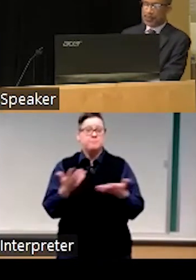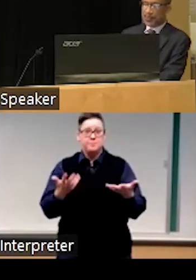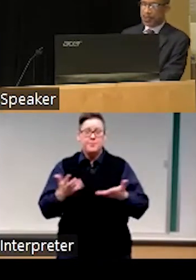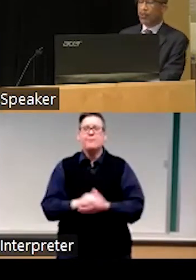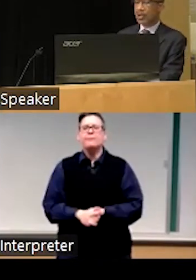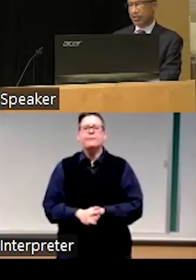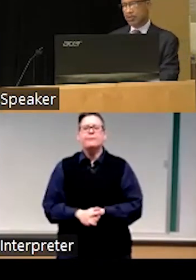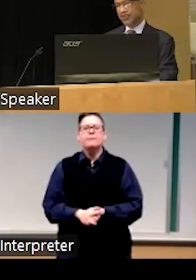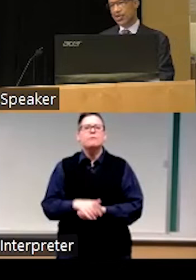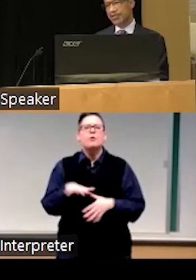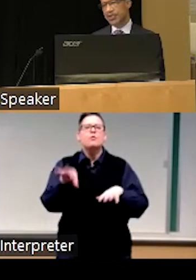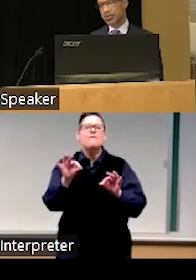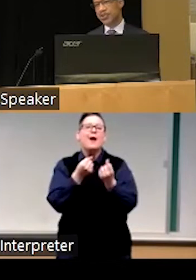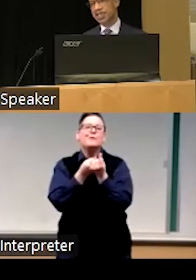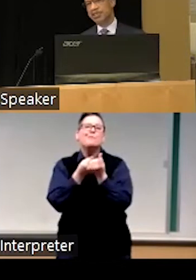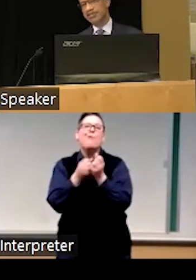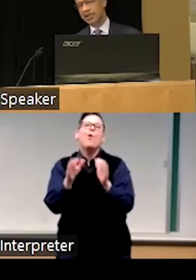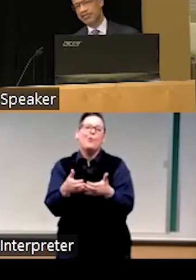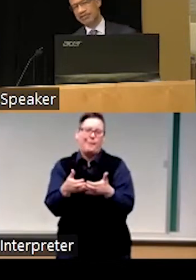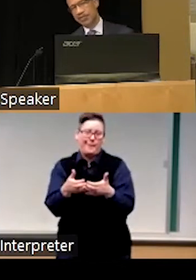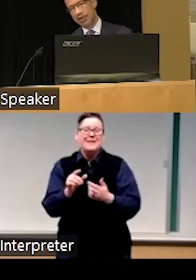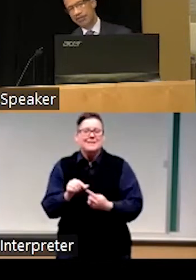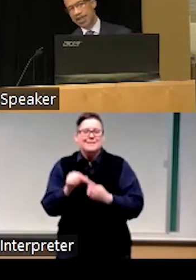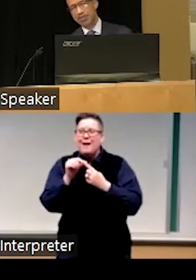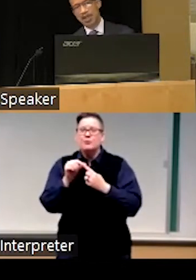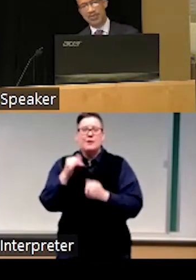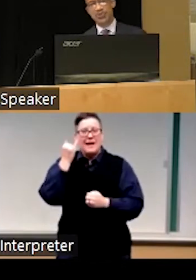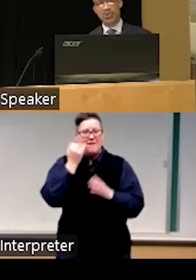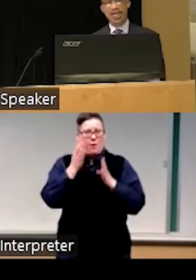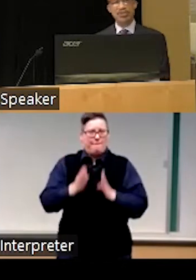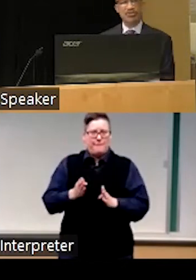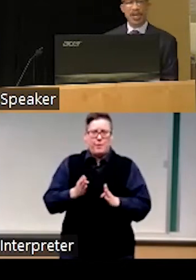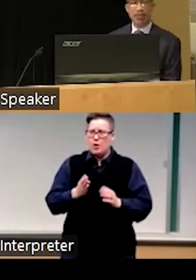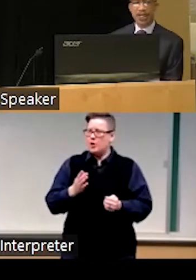um support groups for individuals particularly if they're finding themselves estranged from family